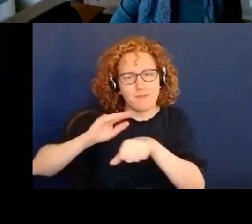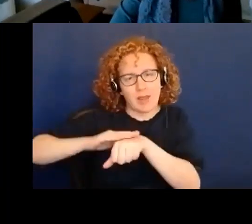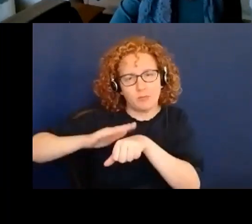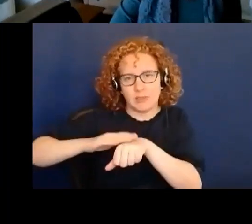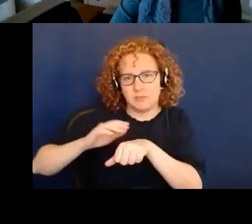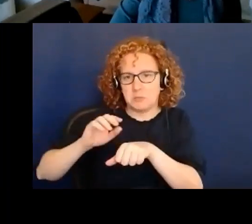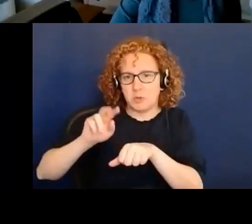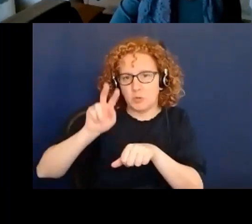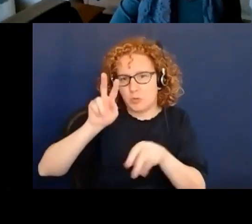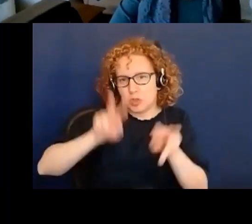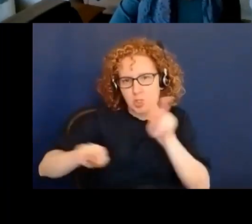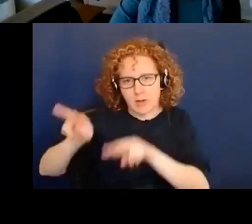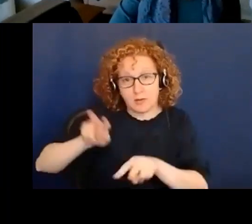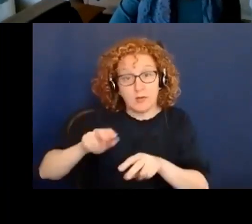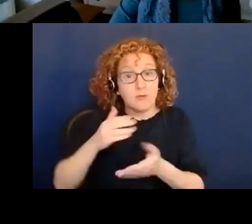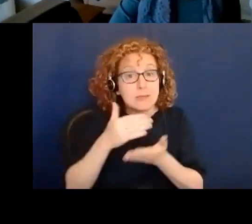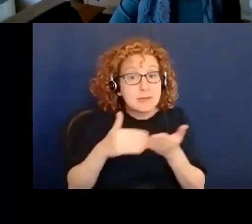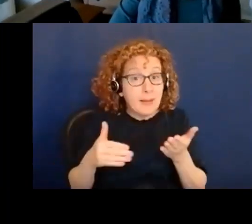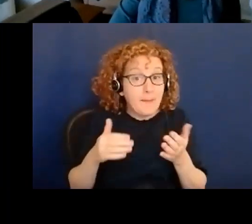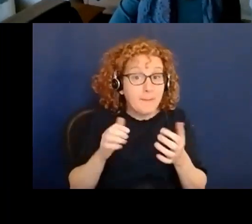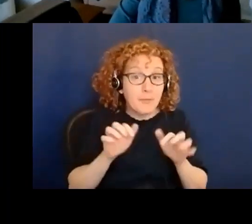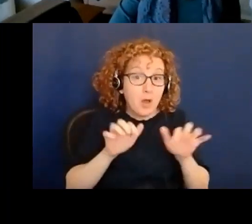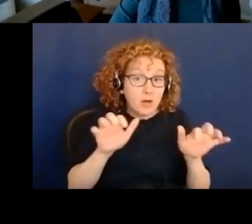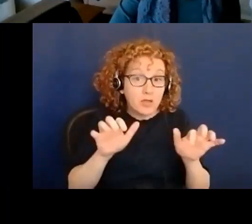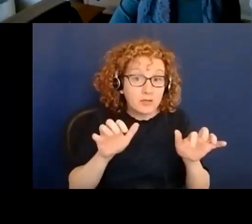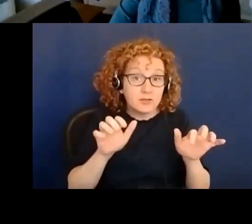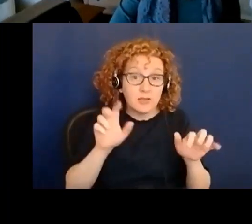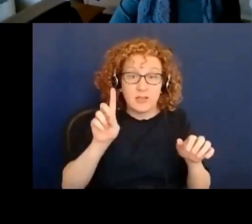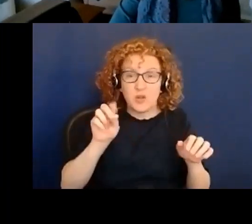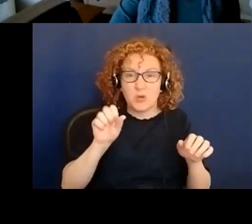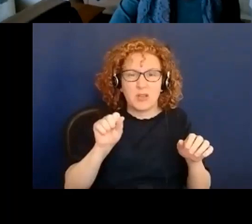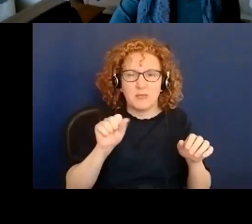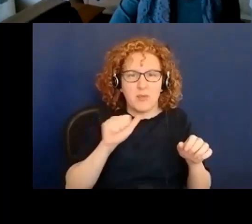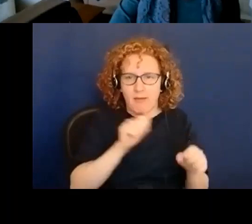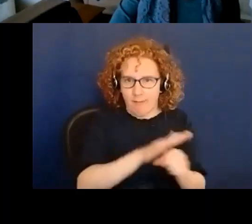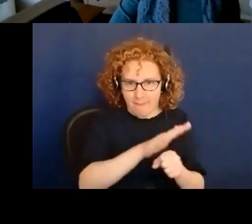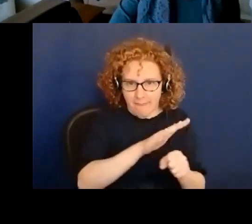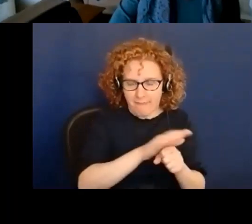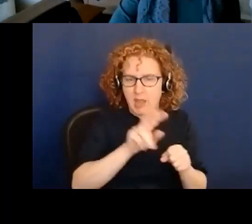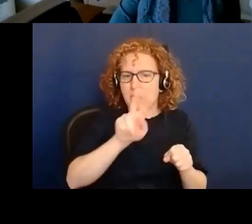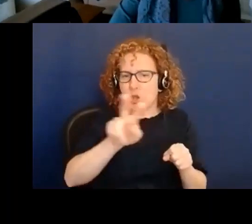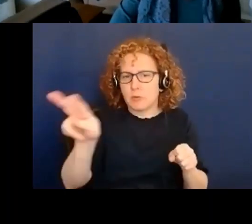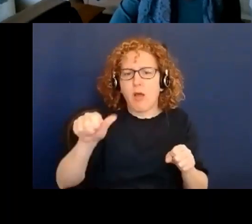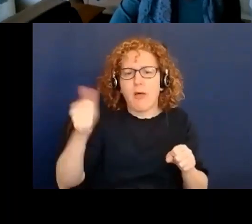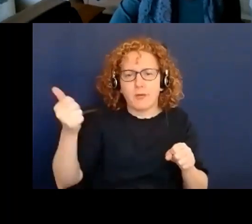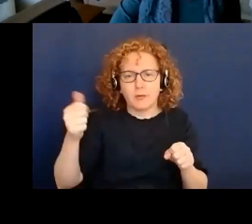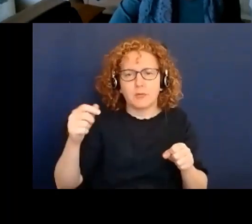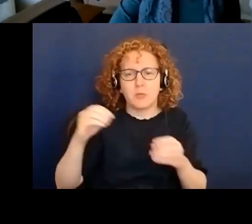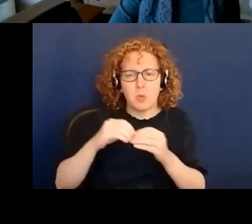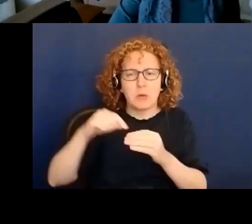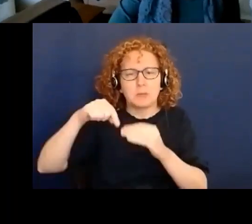helpful to go broader than just states ta great thank you Jeff um Adria I have a question for